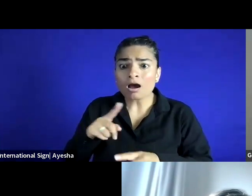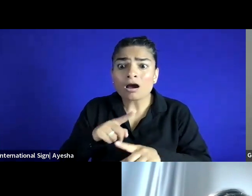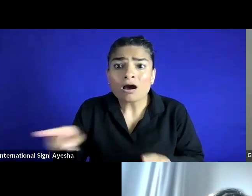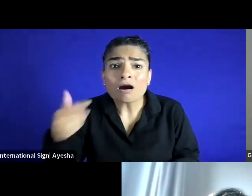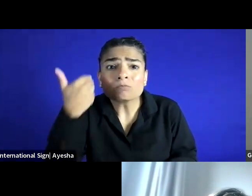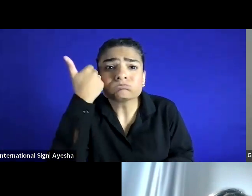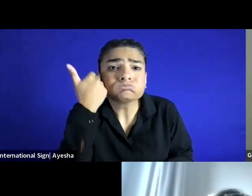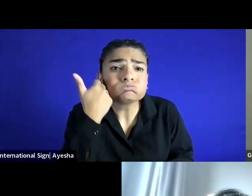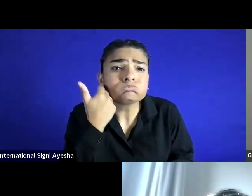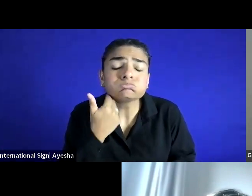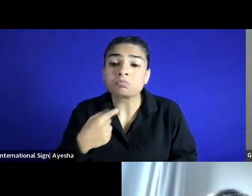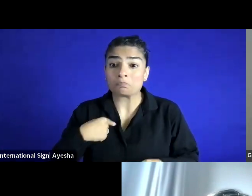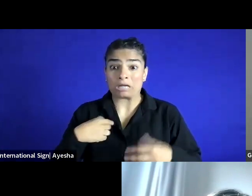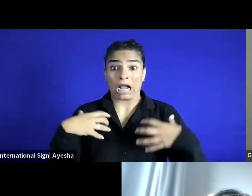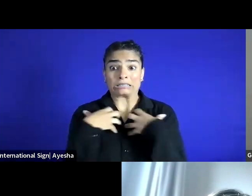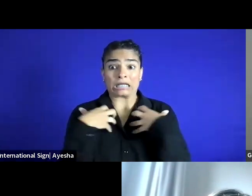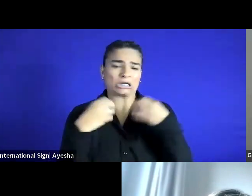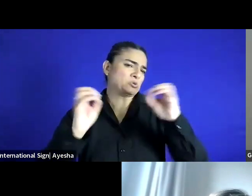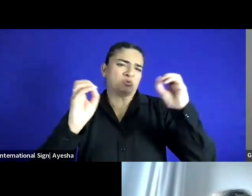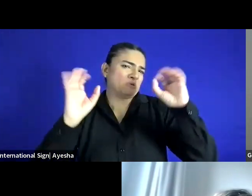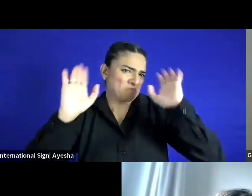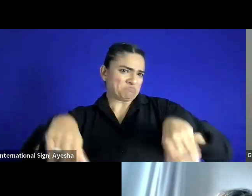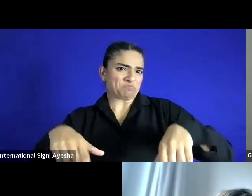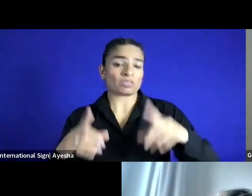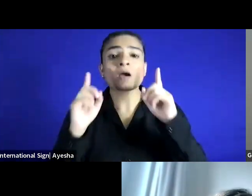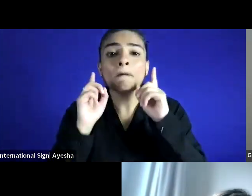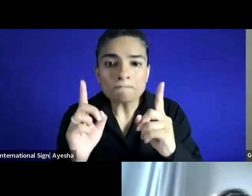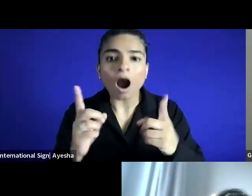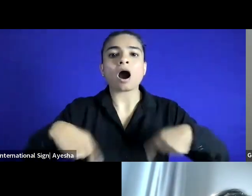And if at some, point throughout the days, you'll figure out that you,